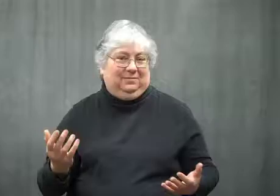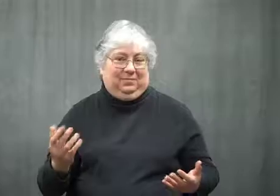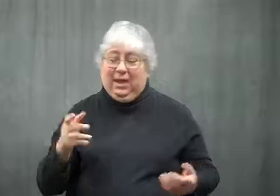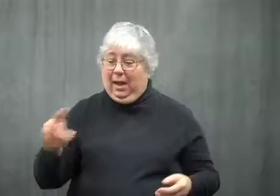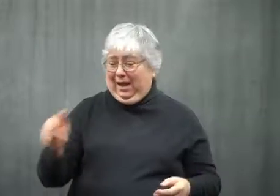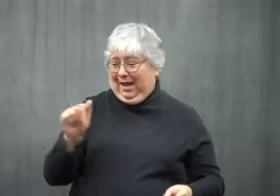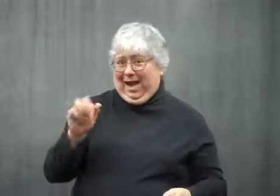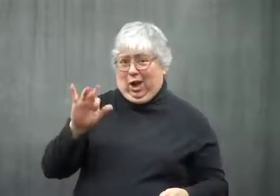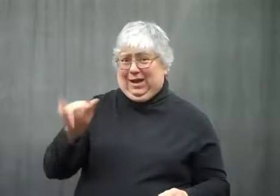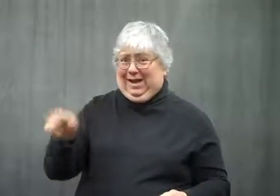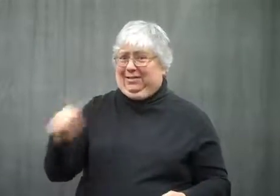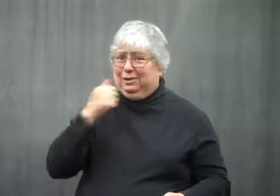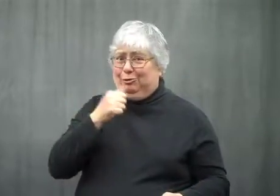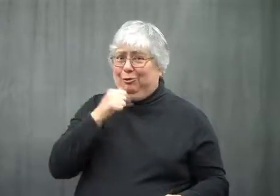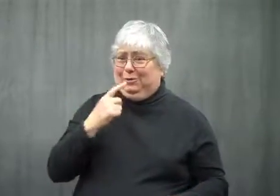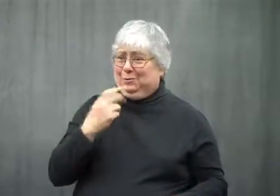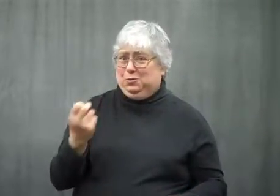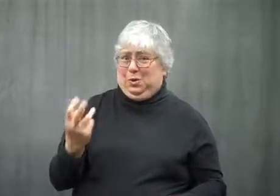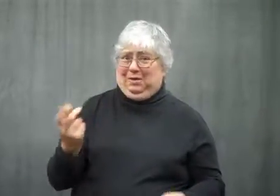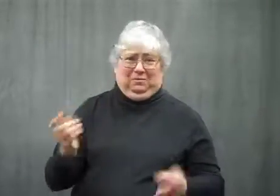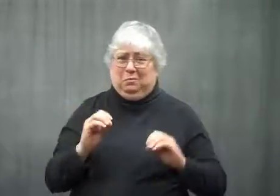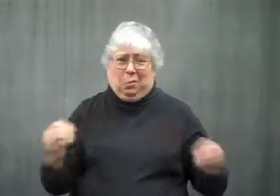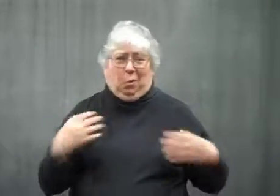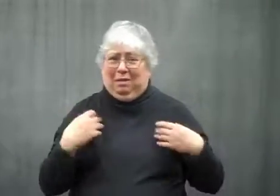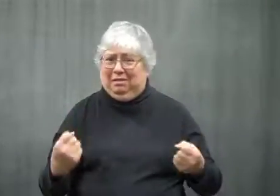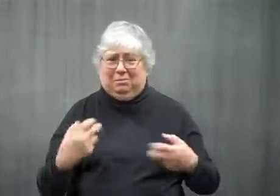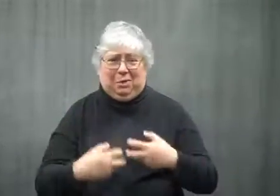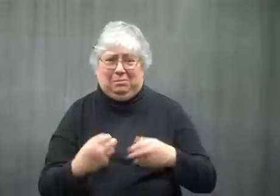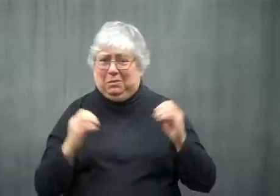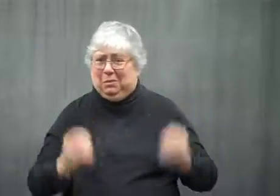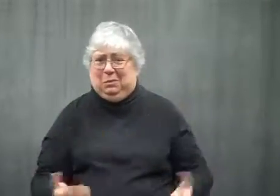Aria at 12 has no health problems.